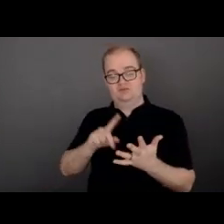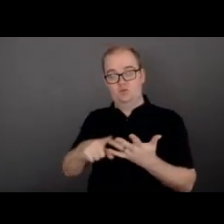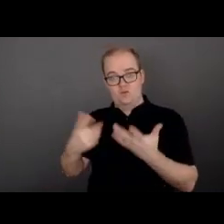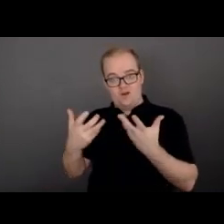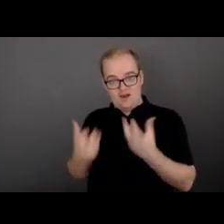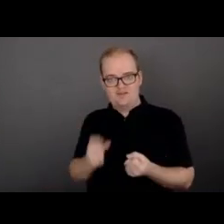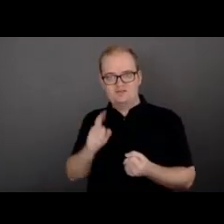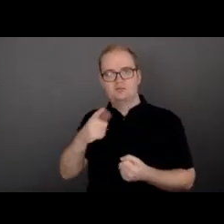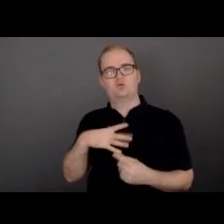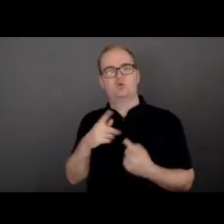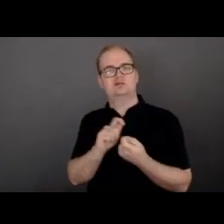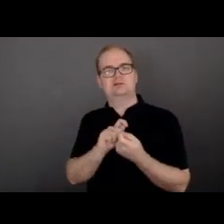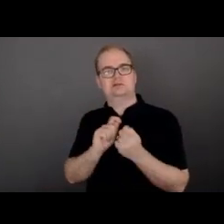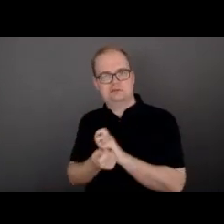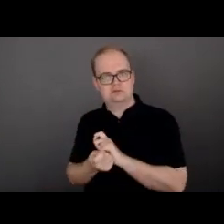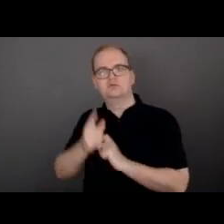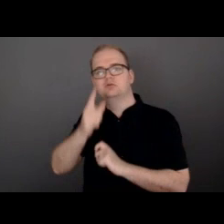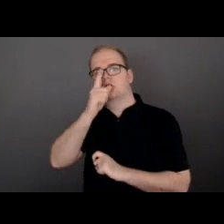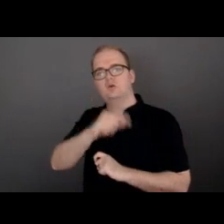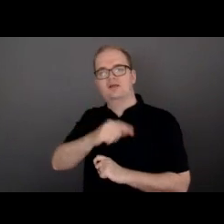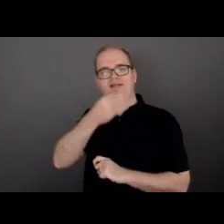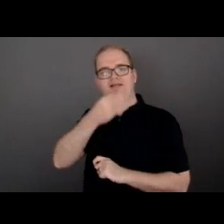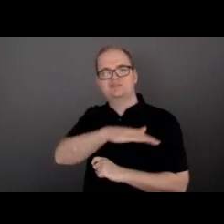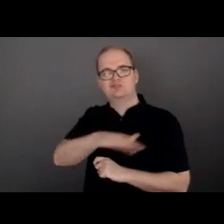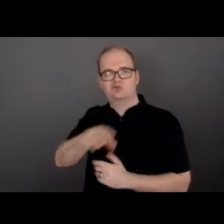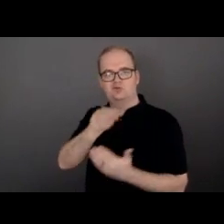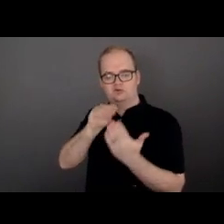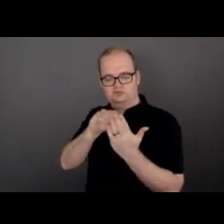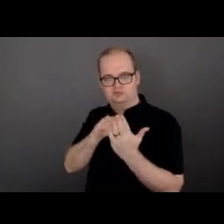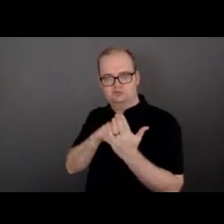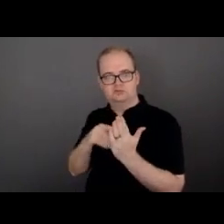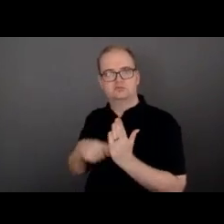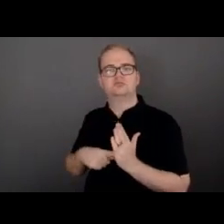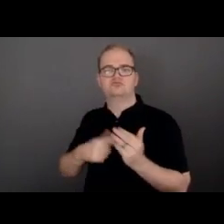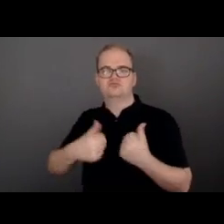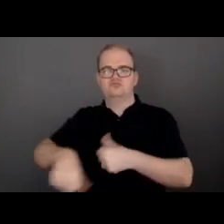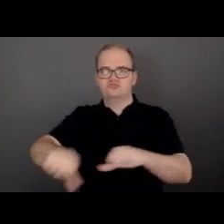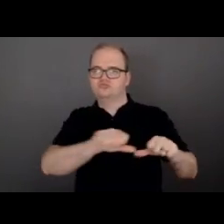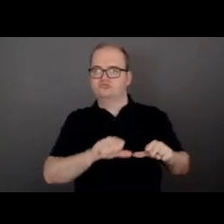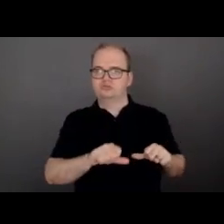to name the children as protected people. Or do you think that Alex could actually go forward with these steps.